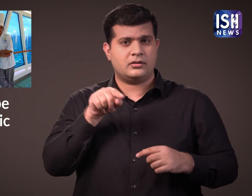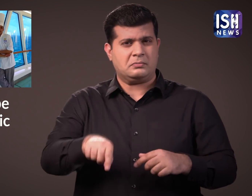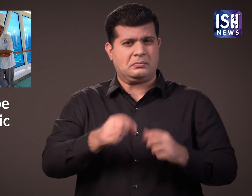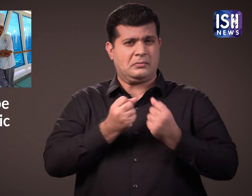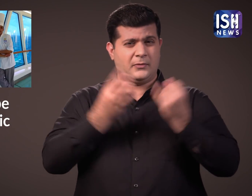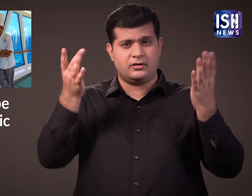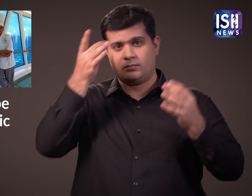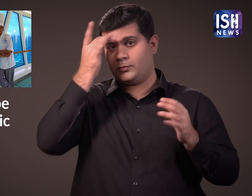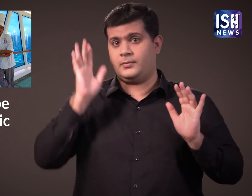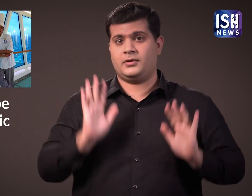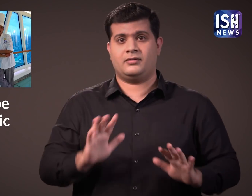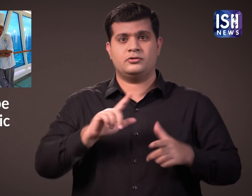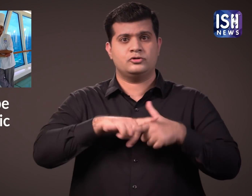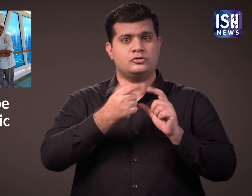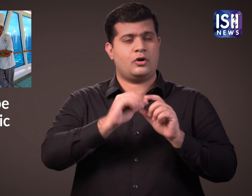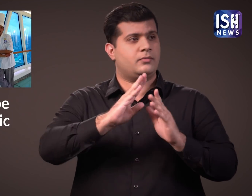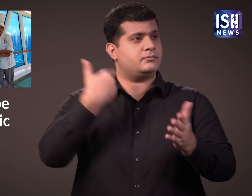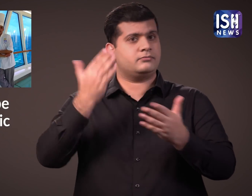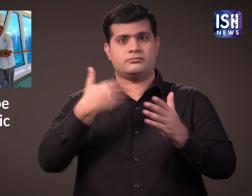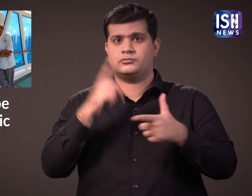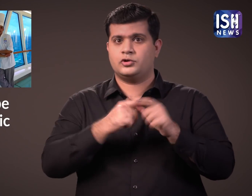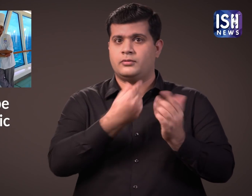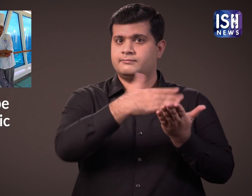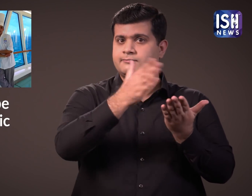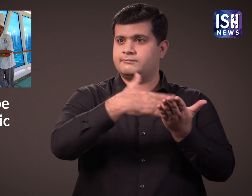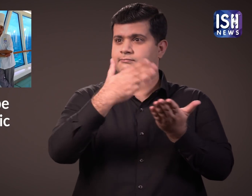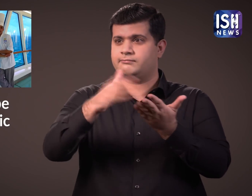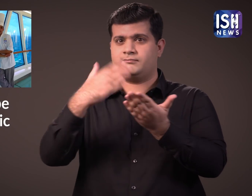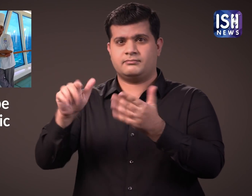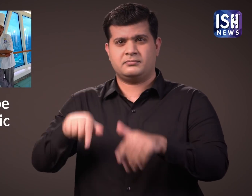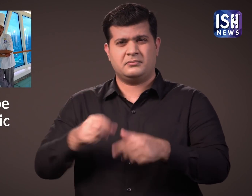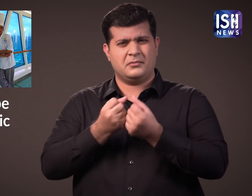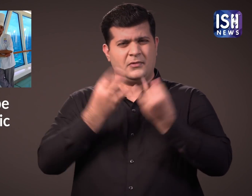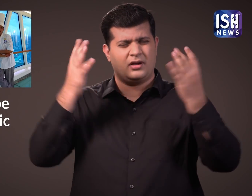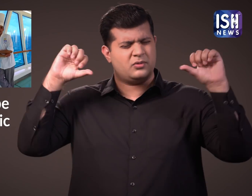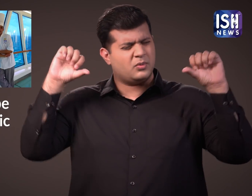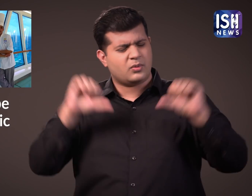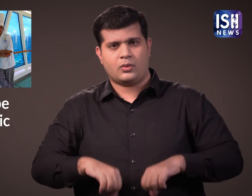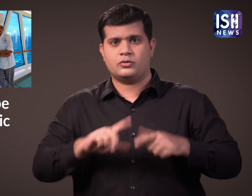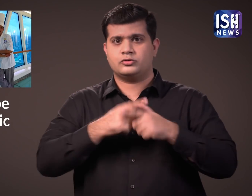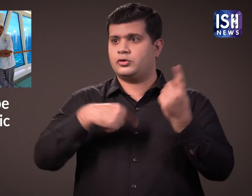But this also led to many job losses,